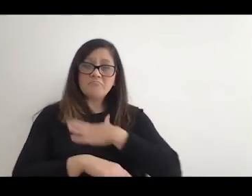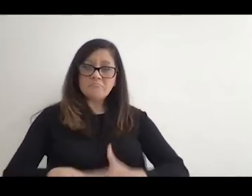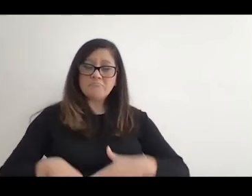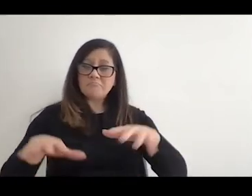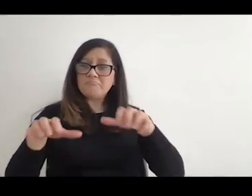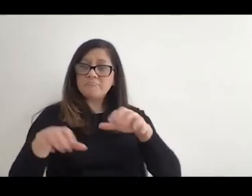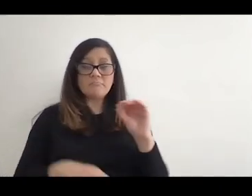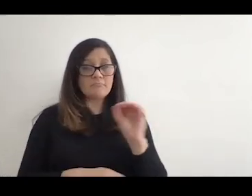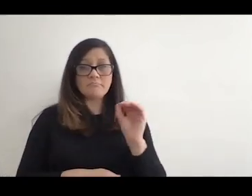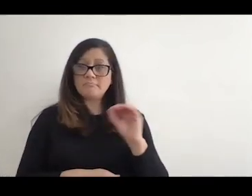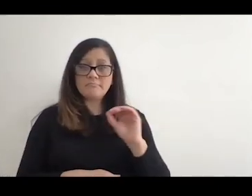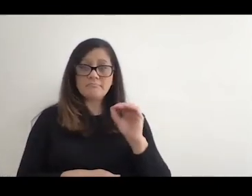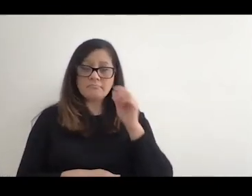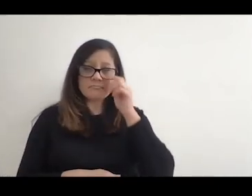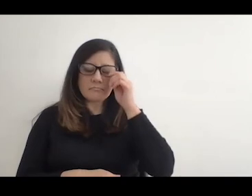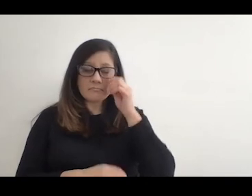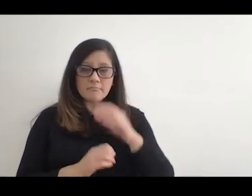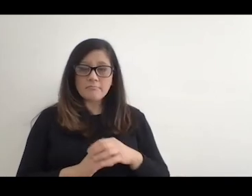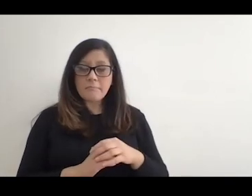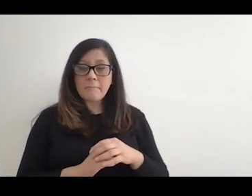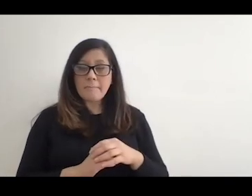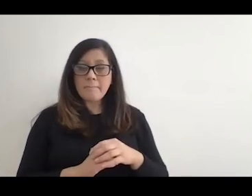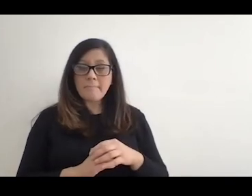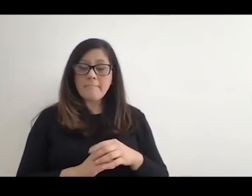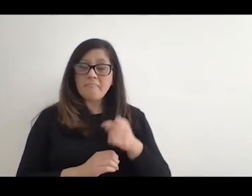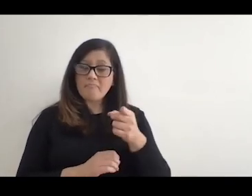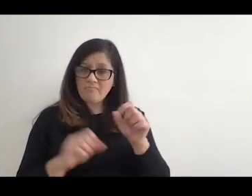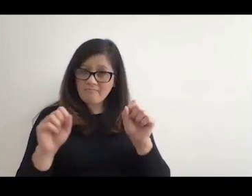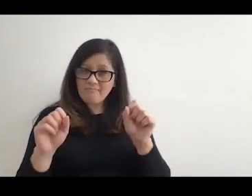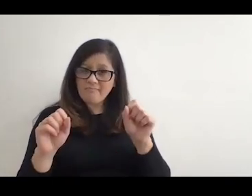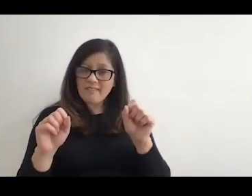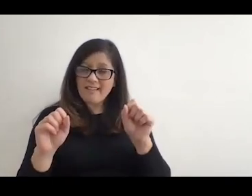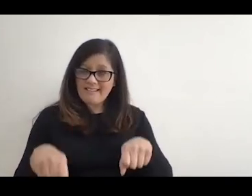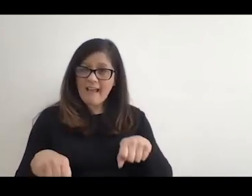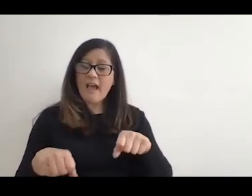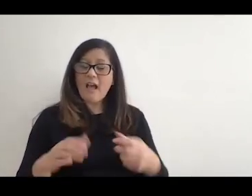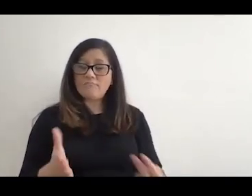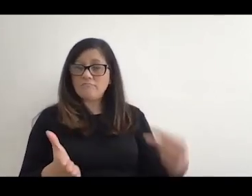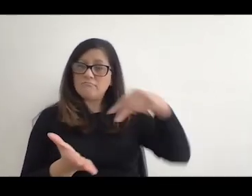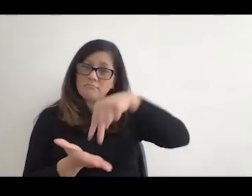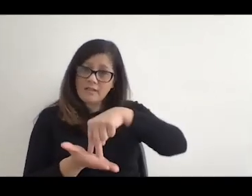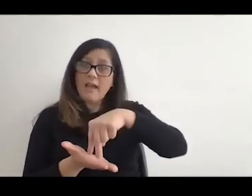He has, I think Geordie is able to. He's an ambulatory wheelchair user,